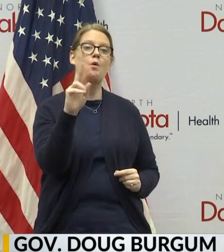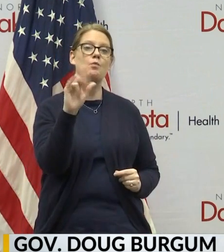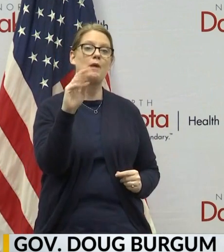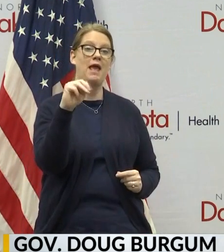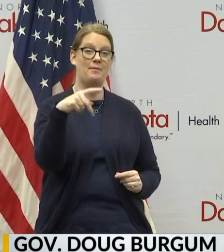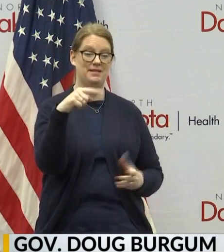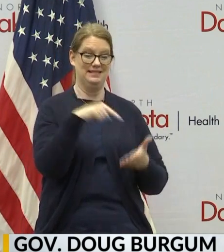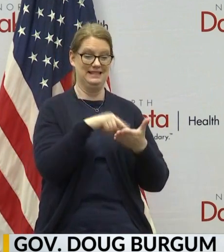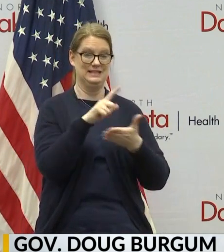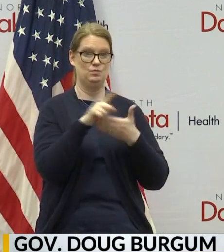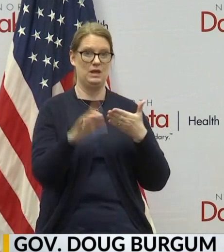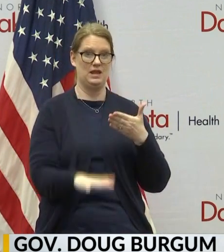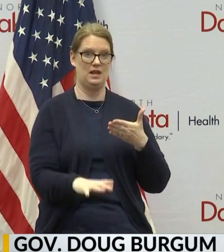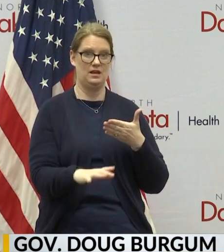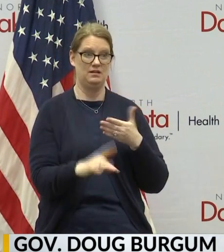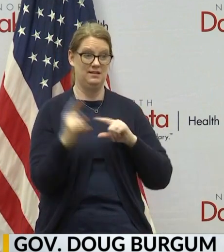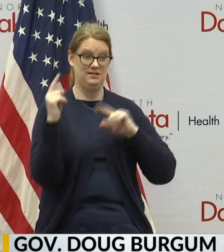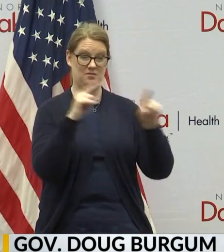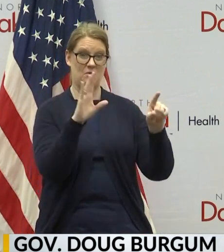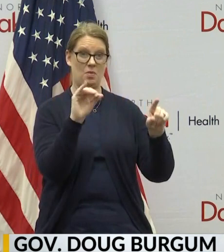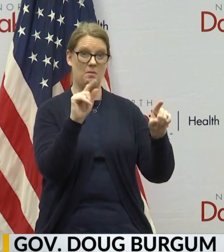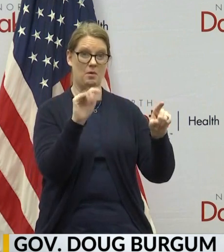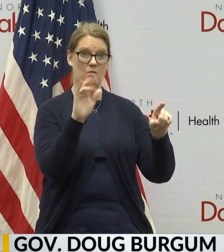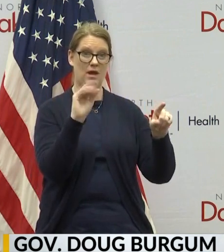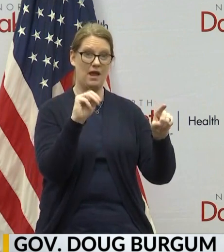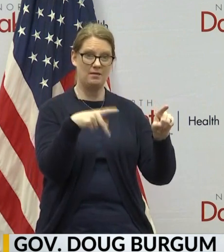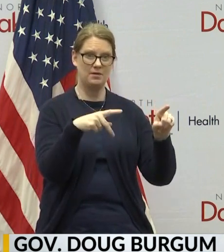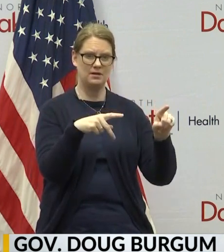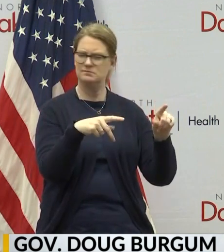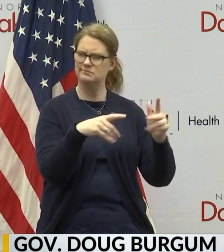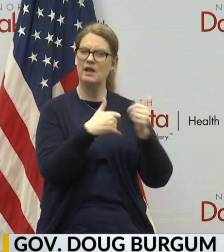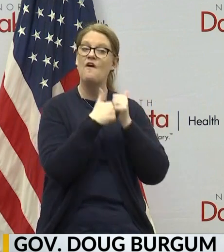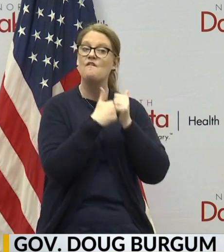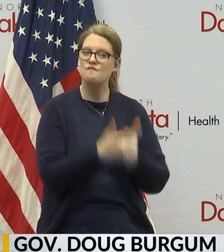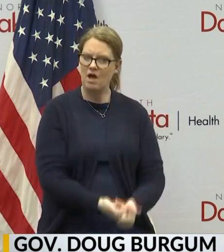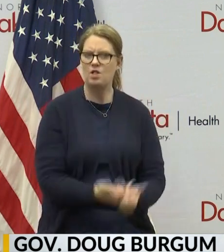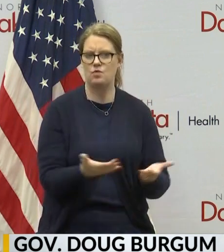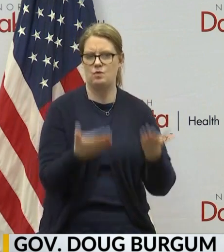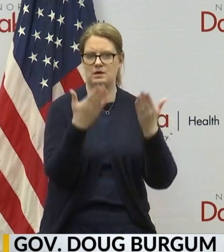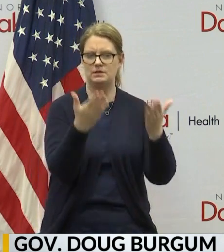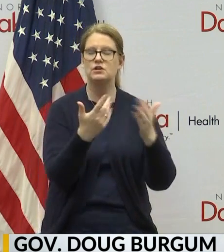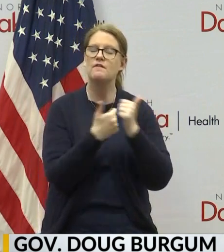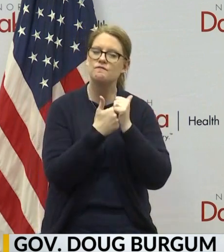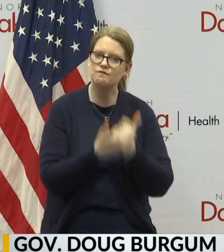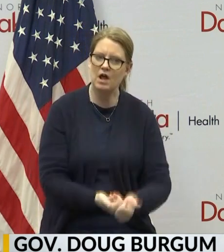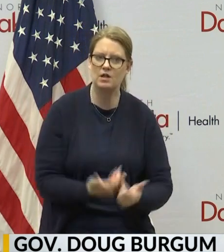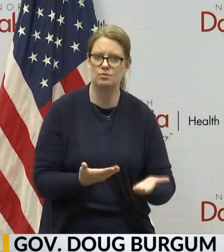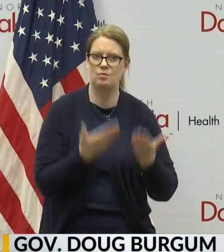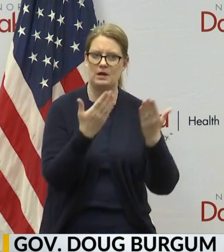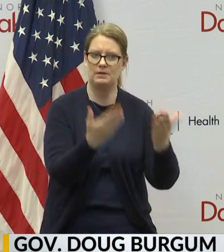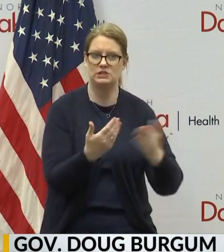ALL OUTDOOR ACTIVITY OR ACTIVITY THAT ALLOWS PROFIT DISTANCING SO